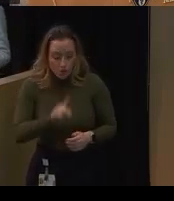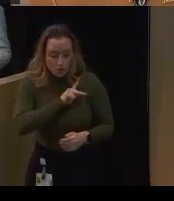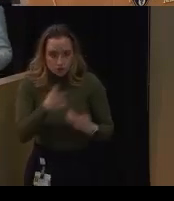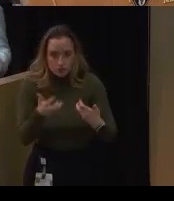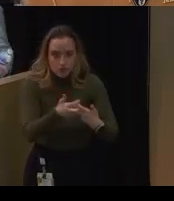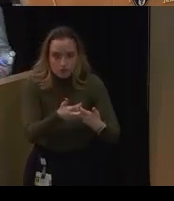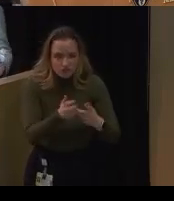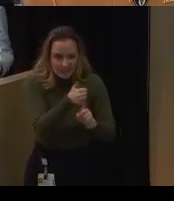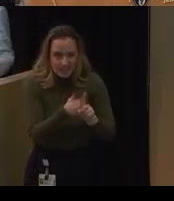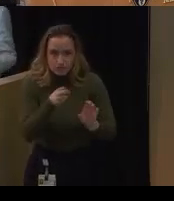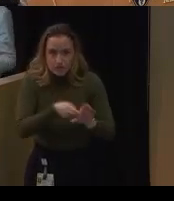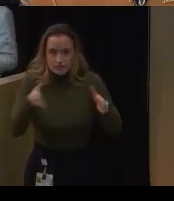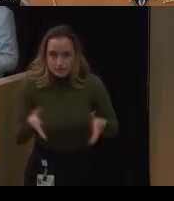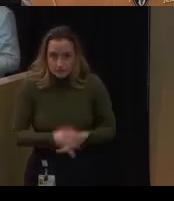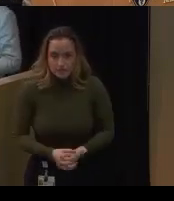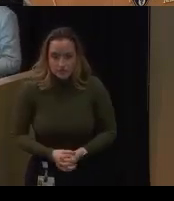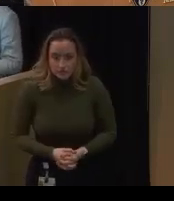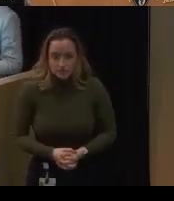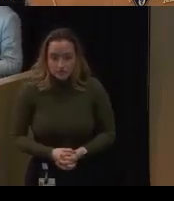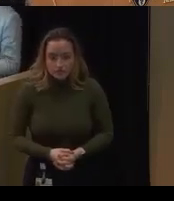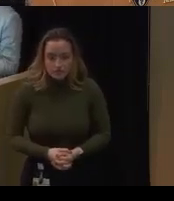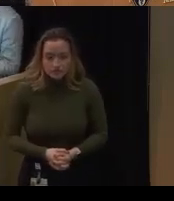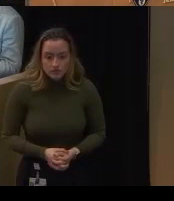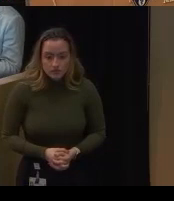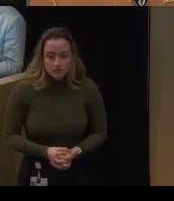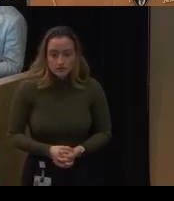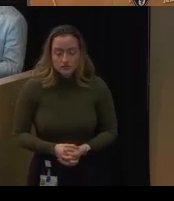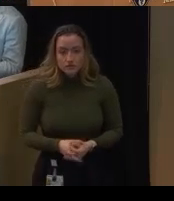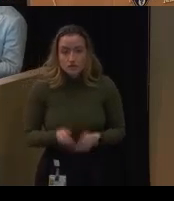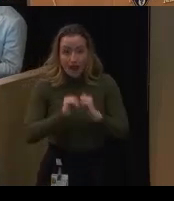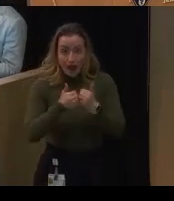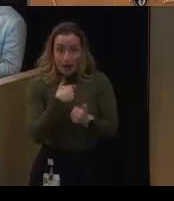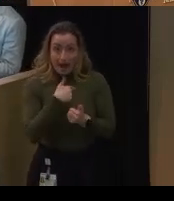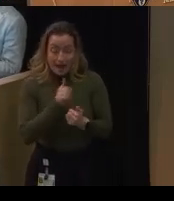is volitional control of a brain region but the way I might do that might be very different from